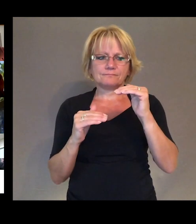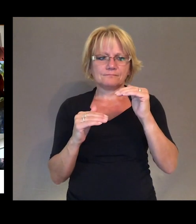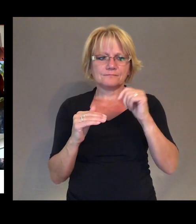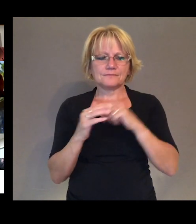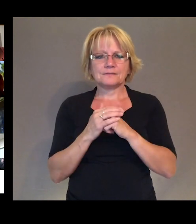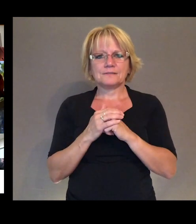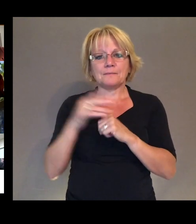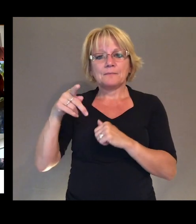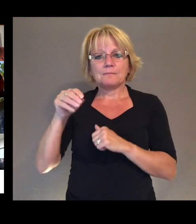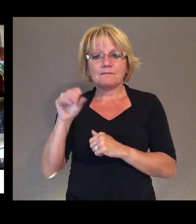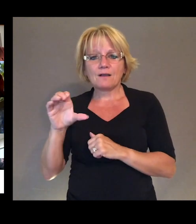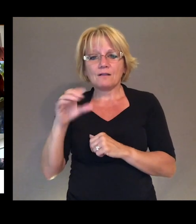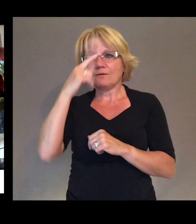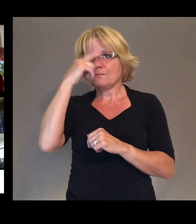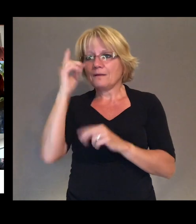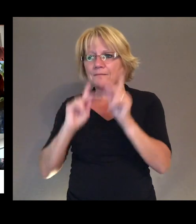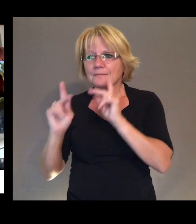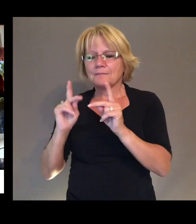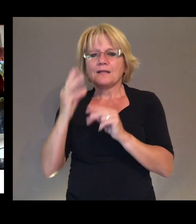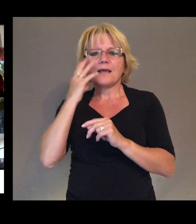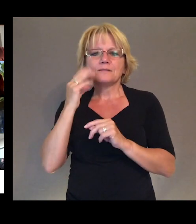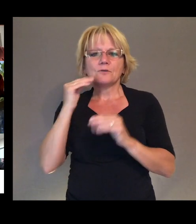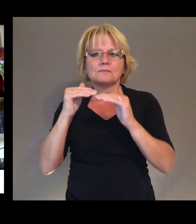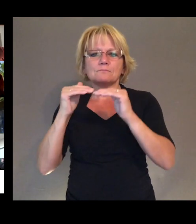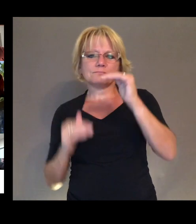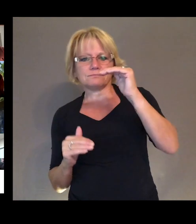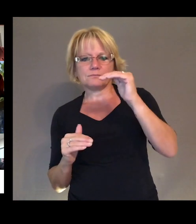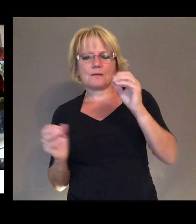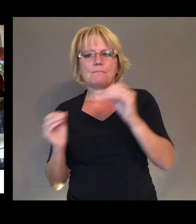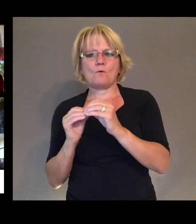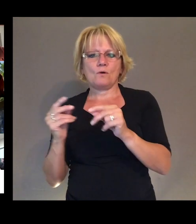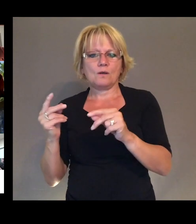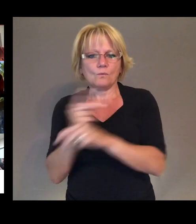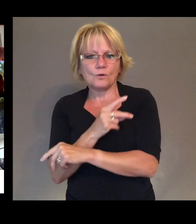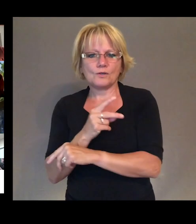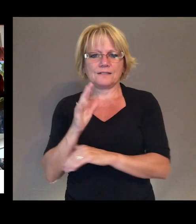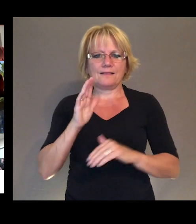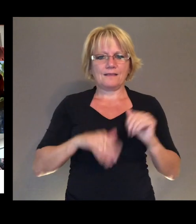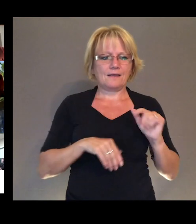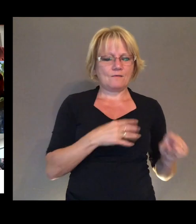experience the inequities, you know, much worse than a white person. So I'll give you an example,